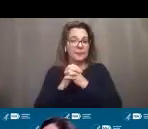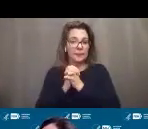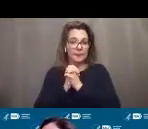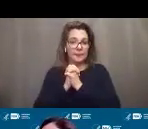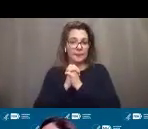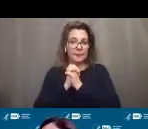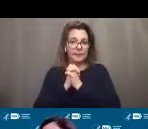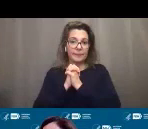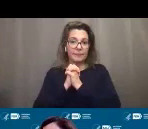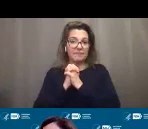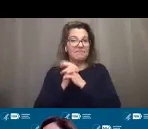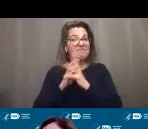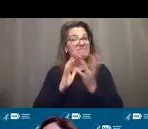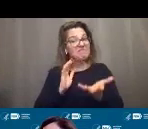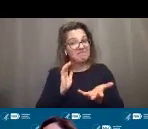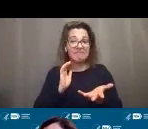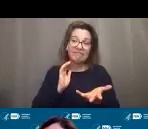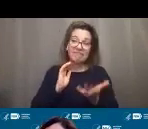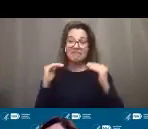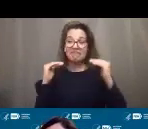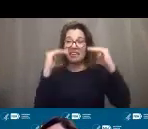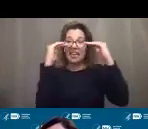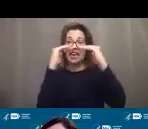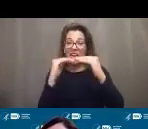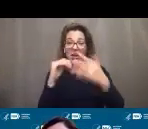Listen and follow through, and be a visionary.